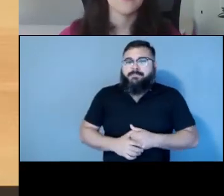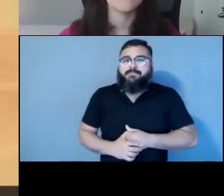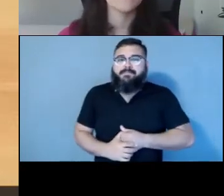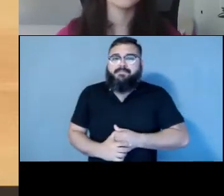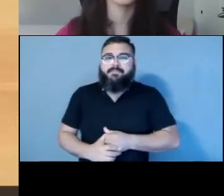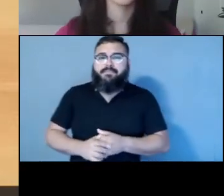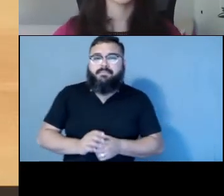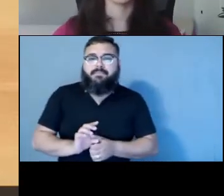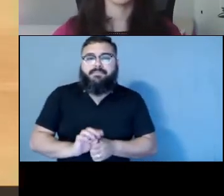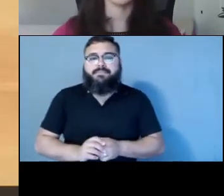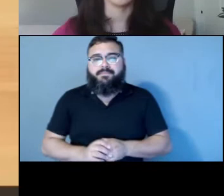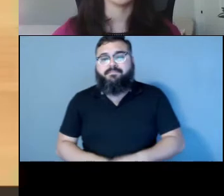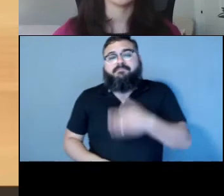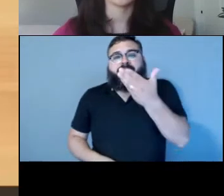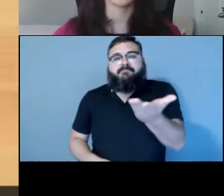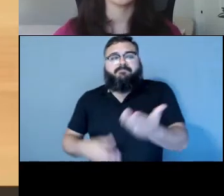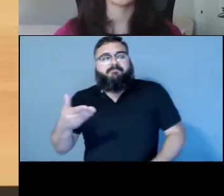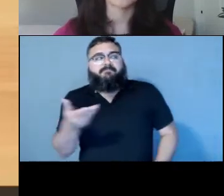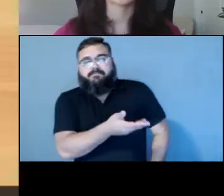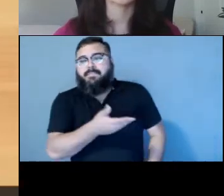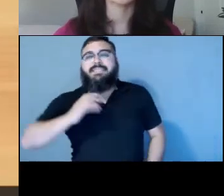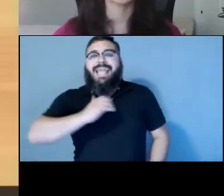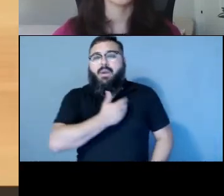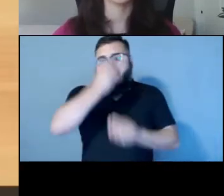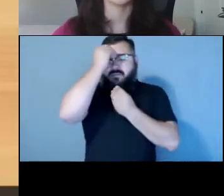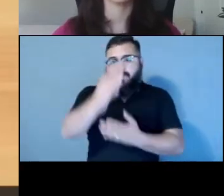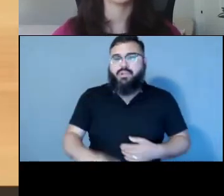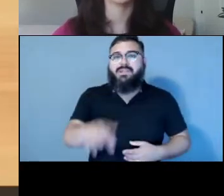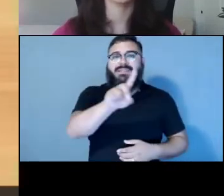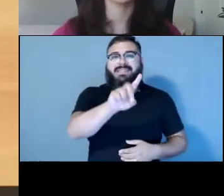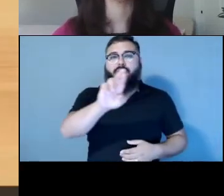And then here's our information, this is Disability Rights Texas, this is our intake phone number,